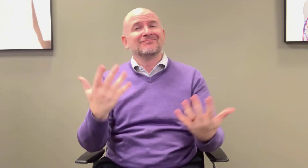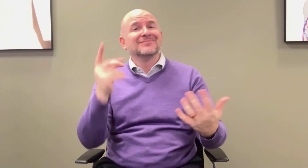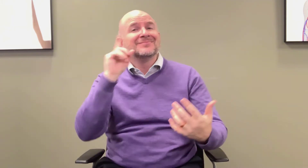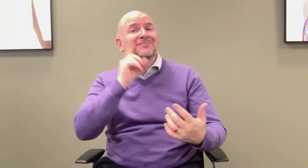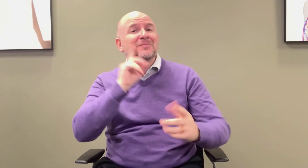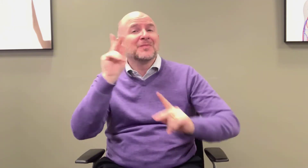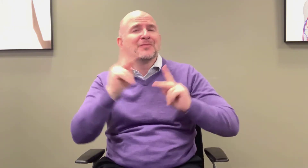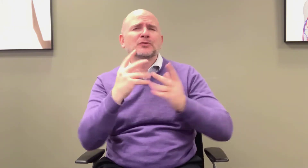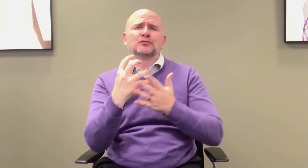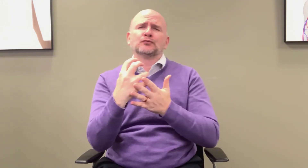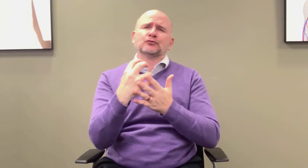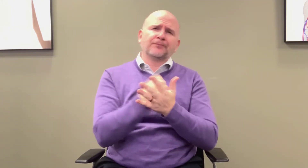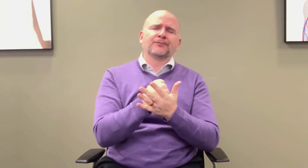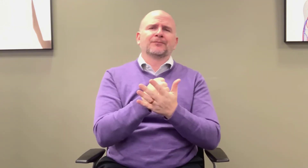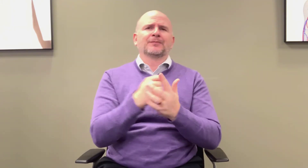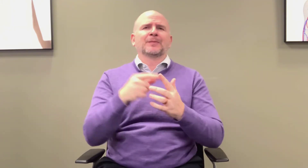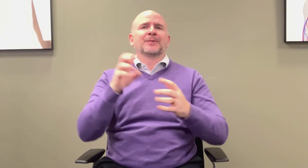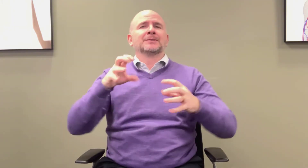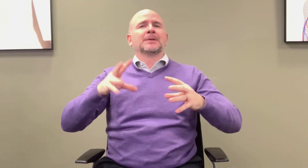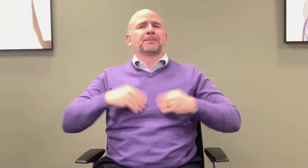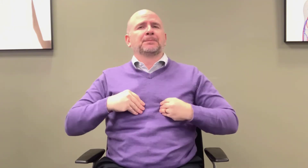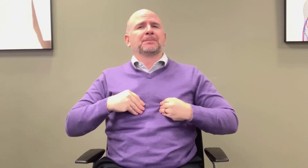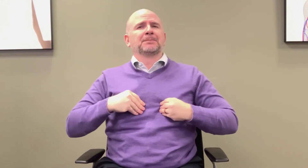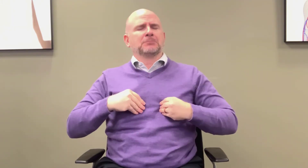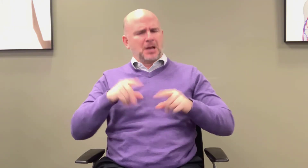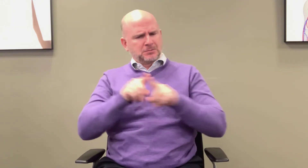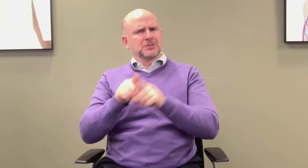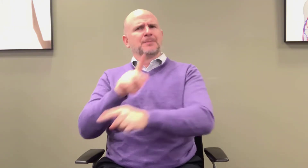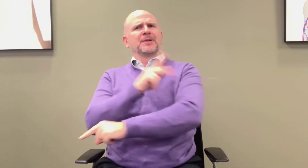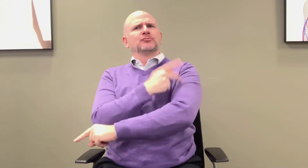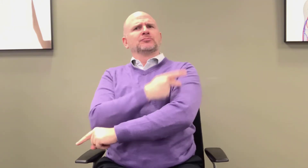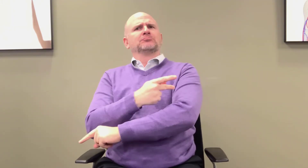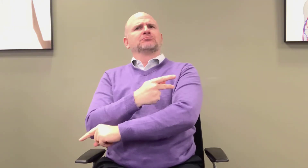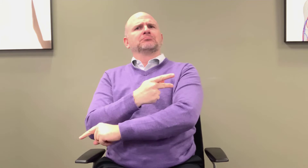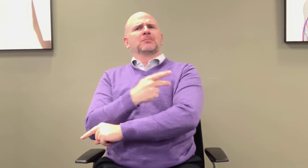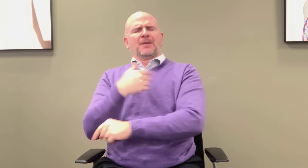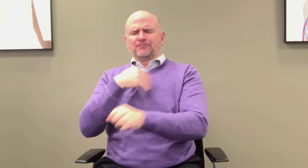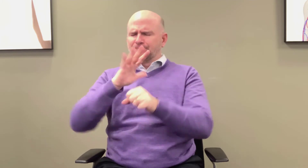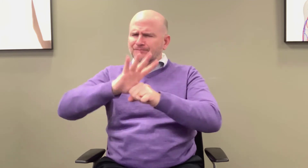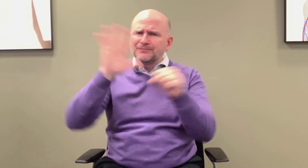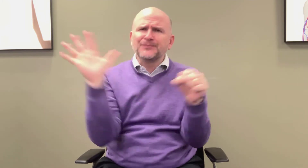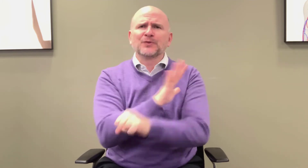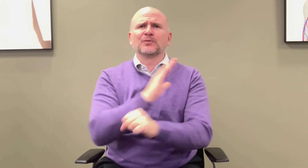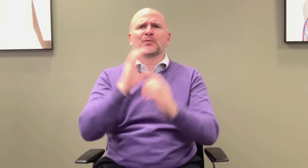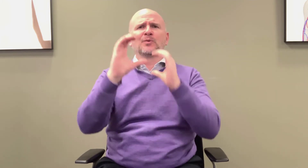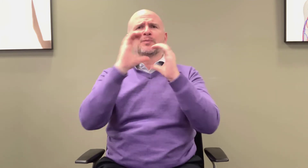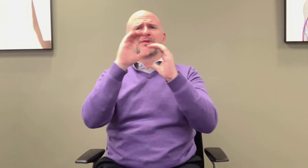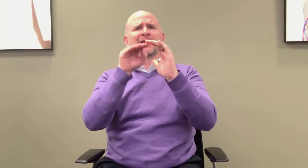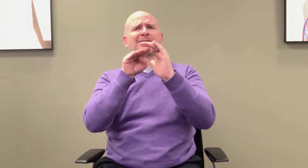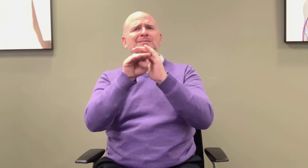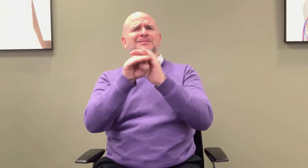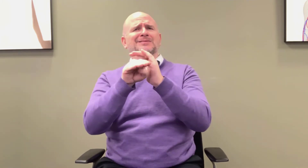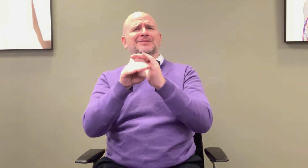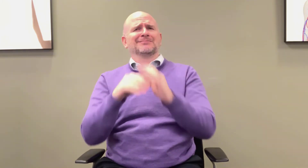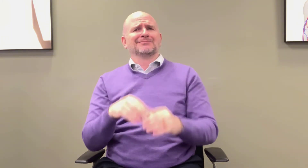discrimination. Deaf individuals deserve to be accepted as patients, have full